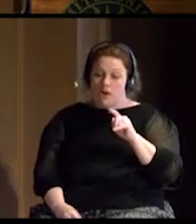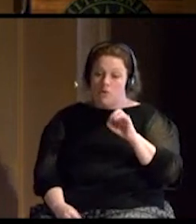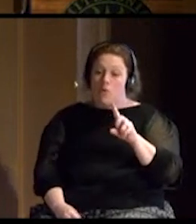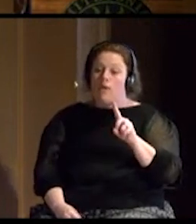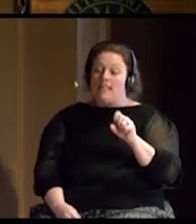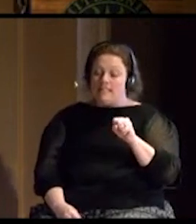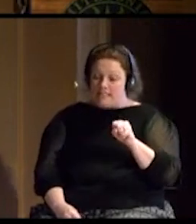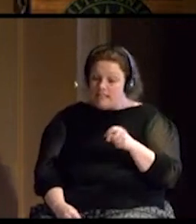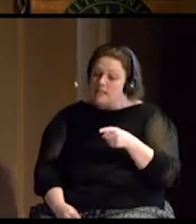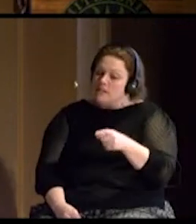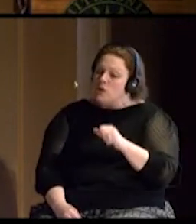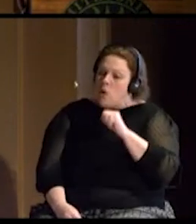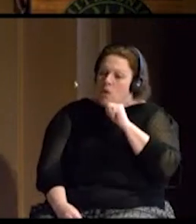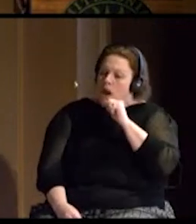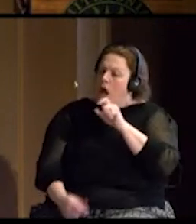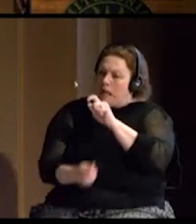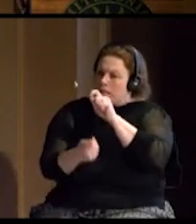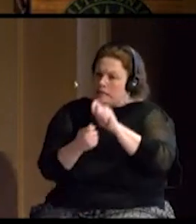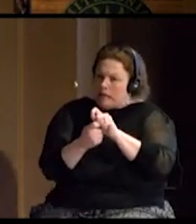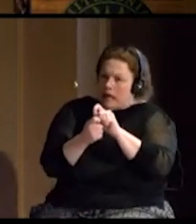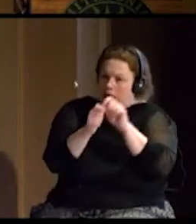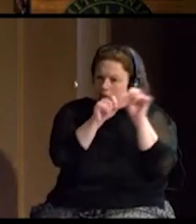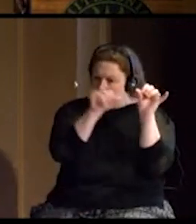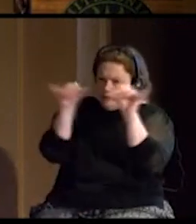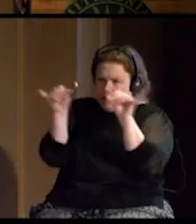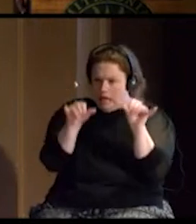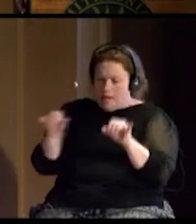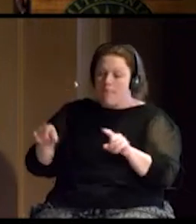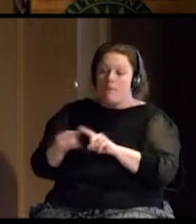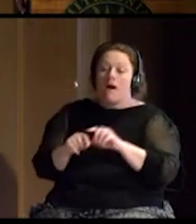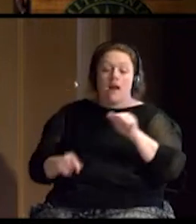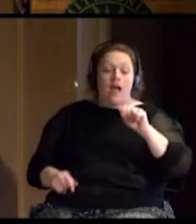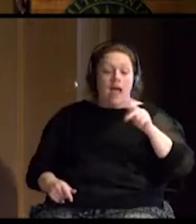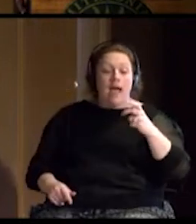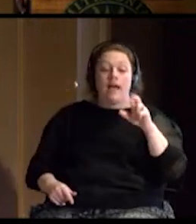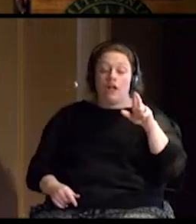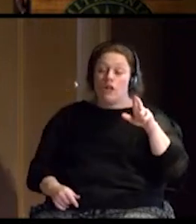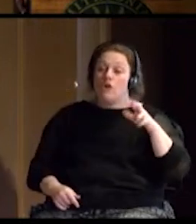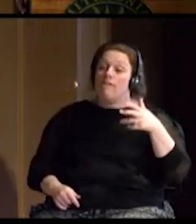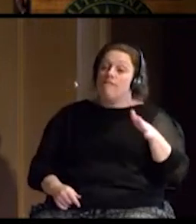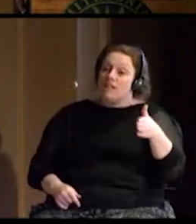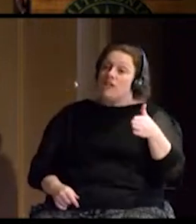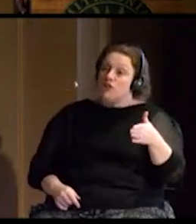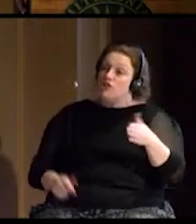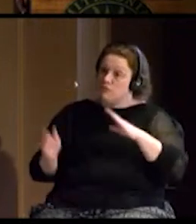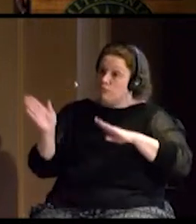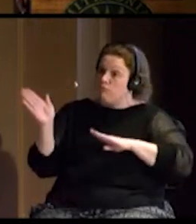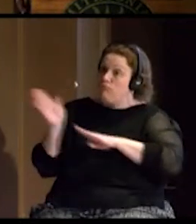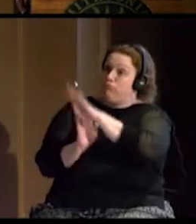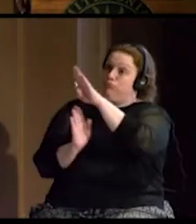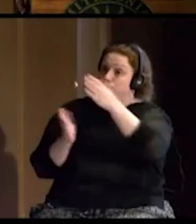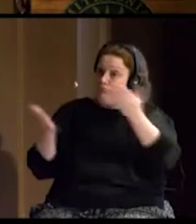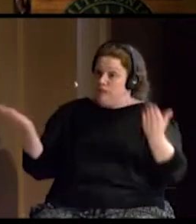so not exactly comparable, but still, anglerfishes are clearly thriving here in the water column.